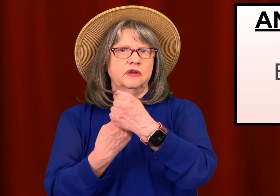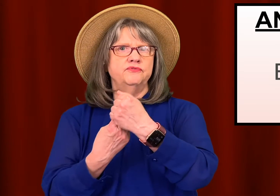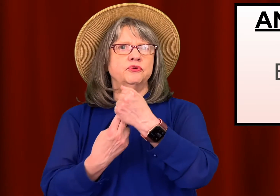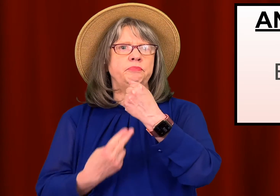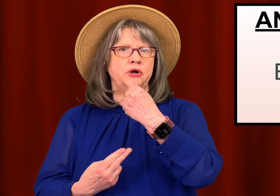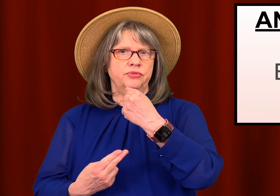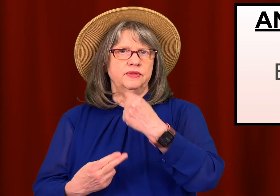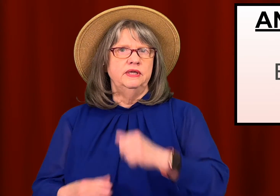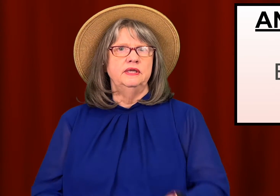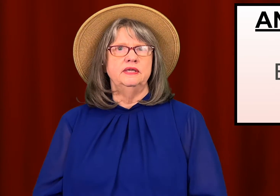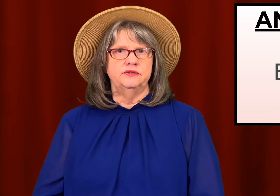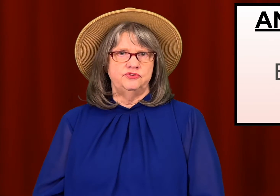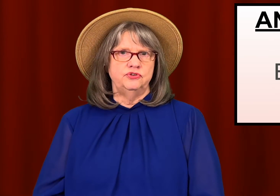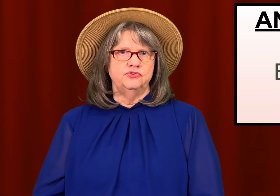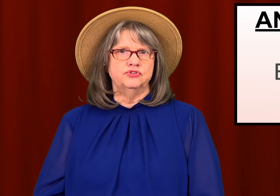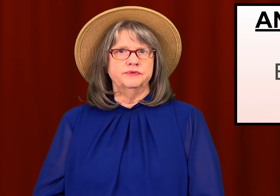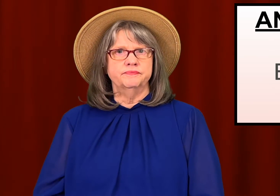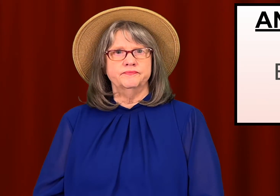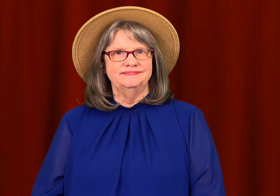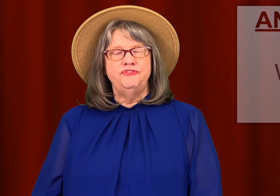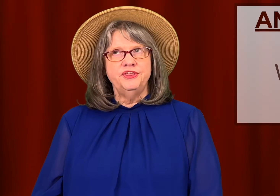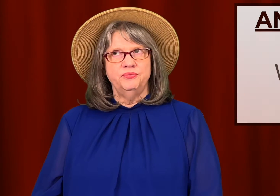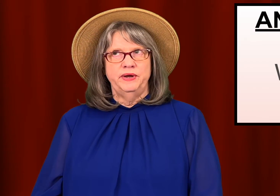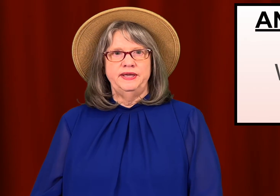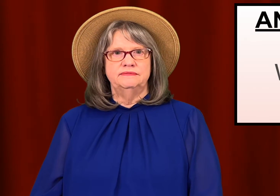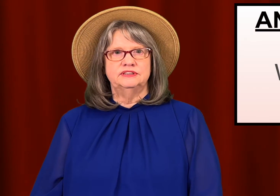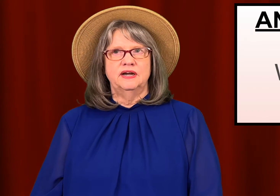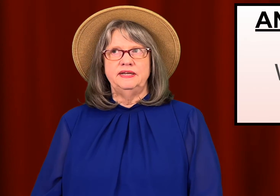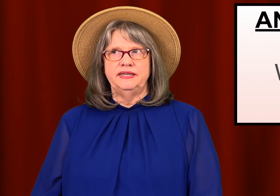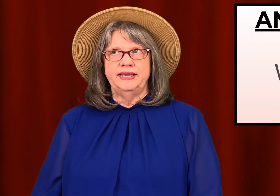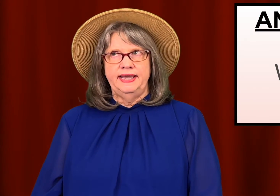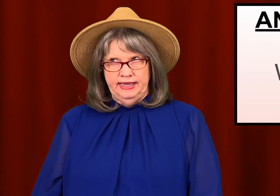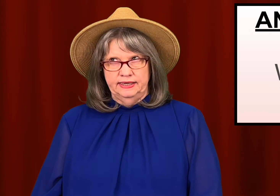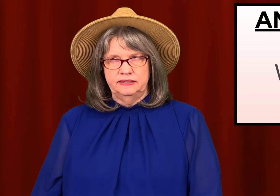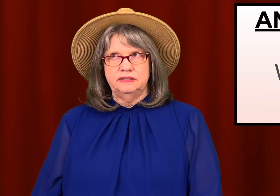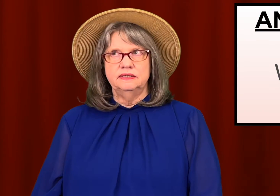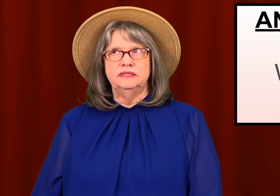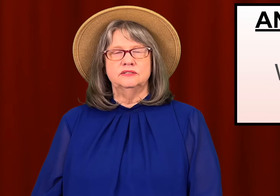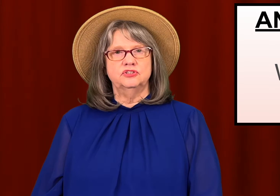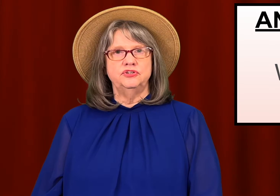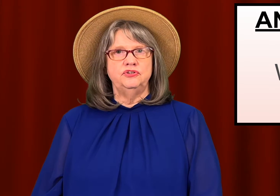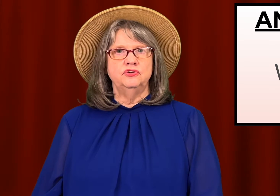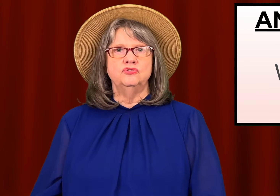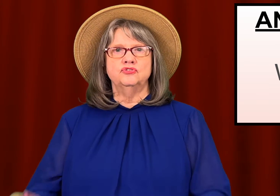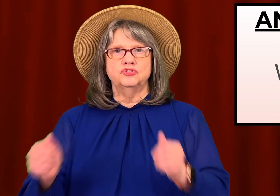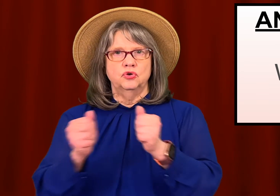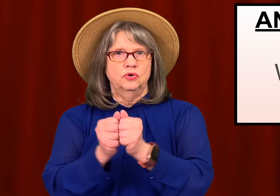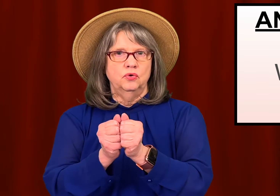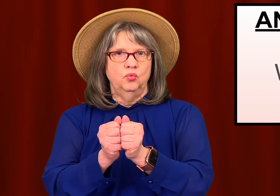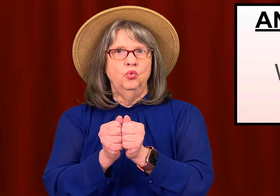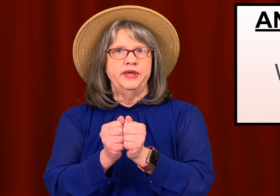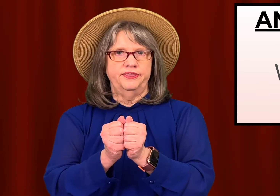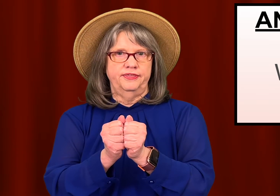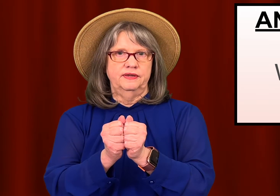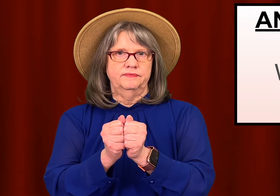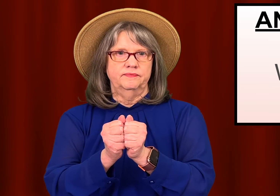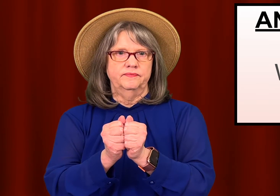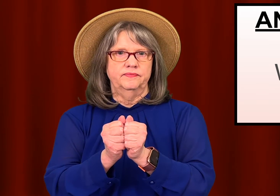for BOTH is used. A 5th way of signing AND is to use WITH.